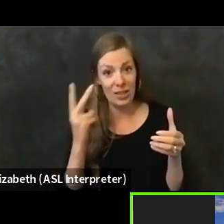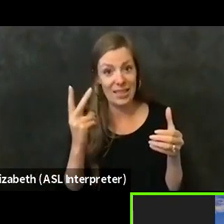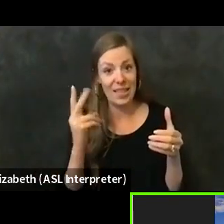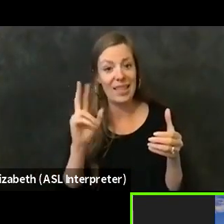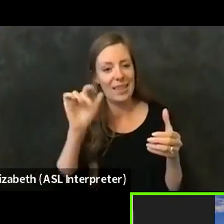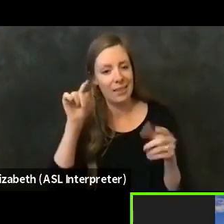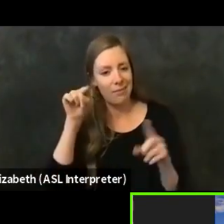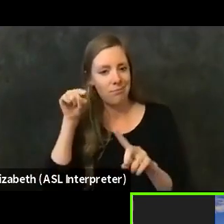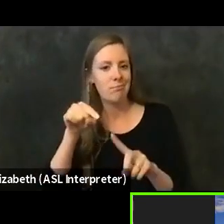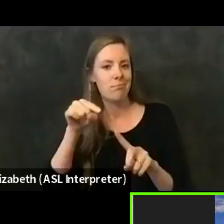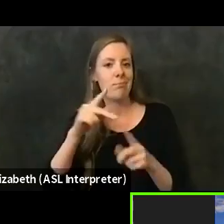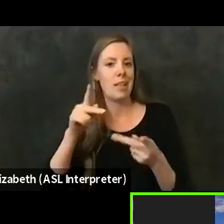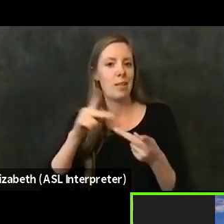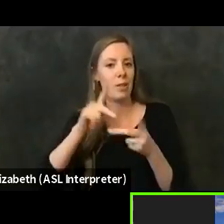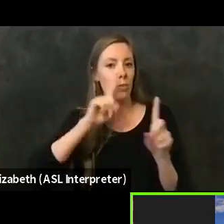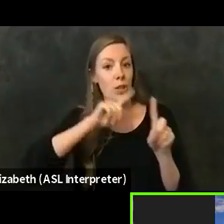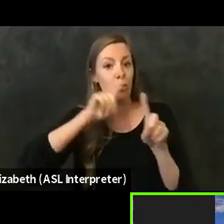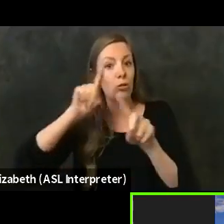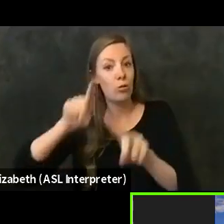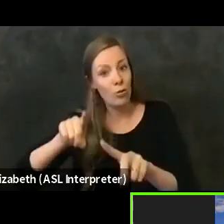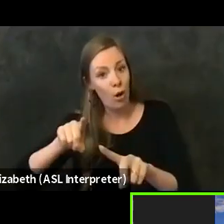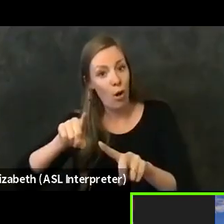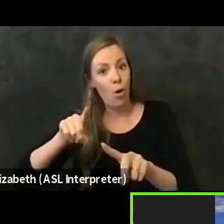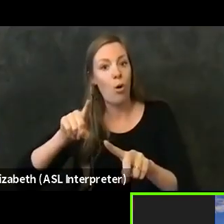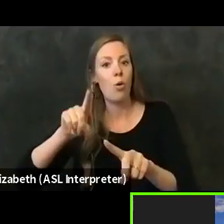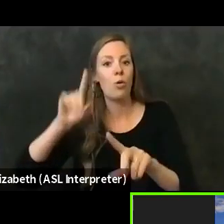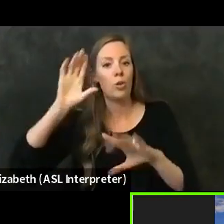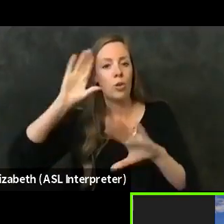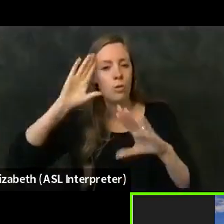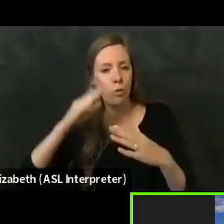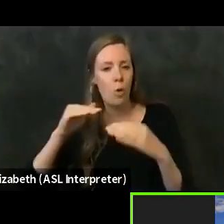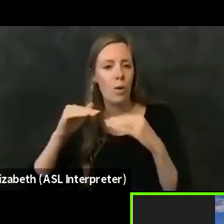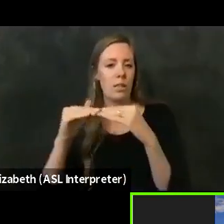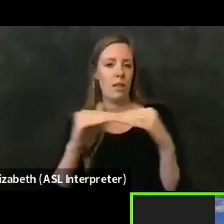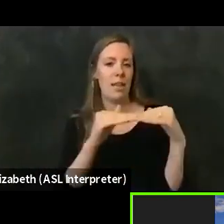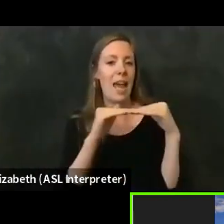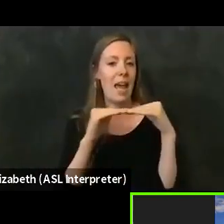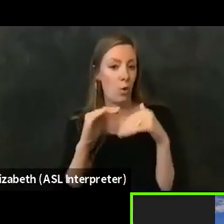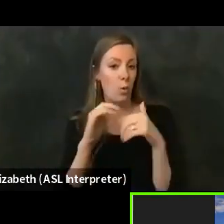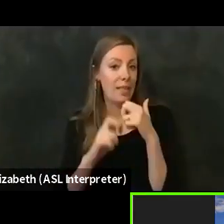that we need to go to be able to go after this equity issue, full force. So we need to support them because that's